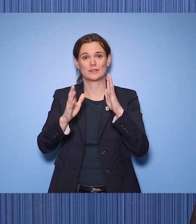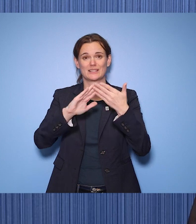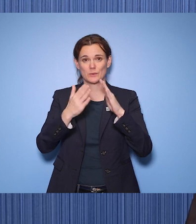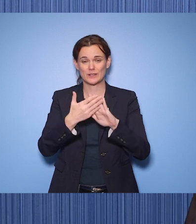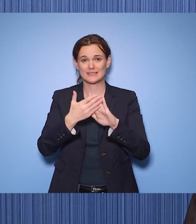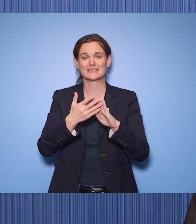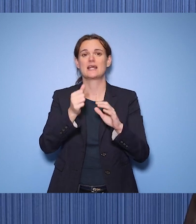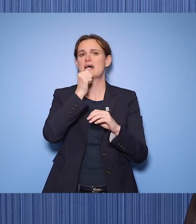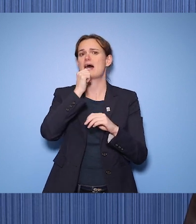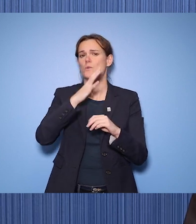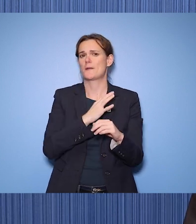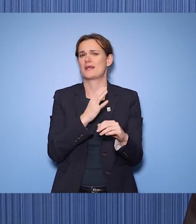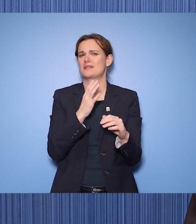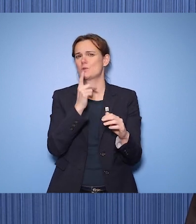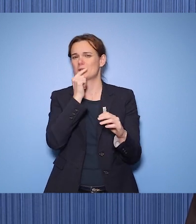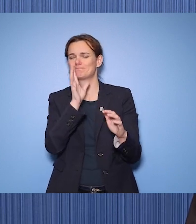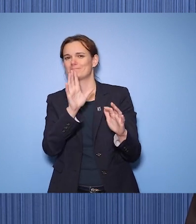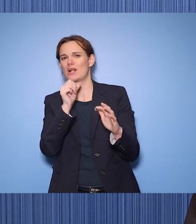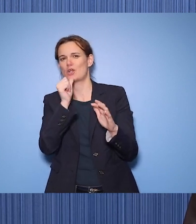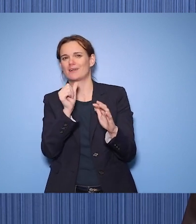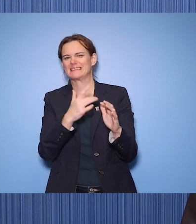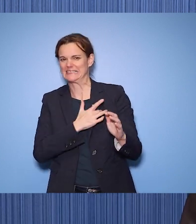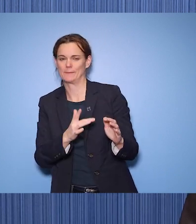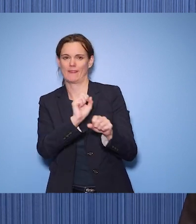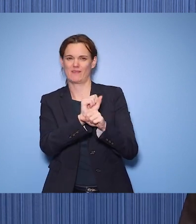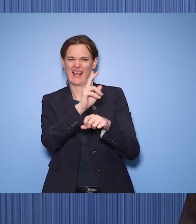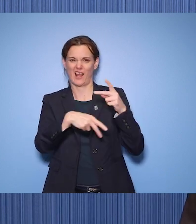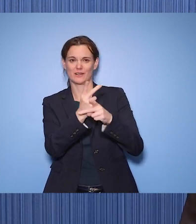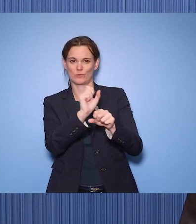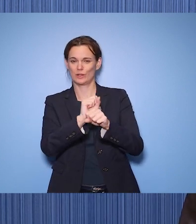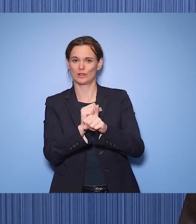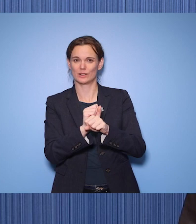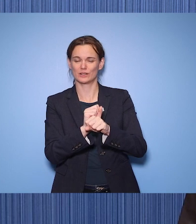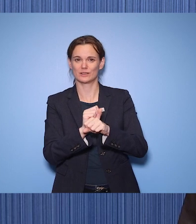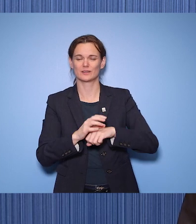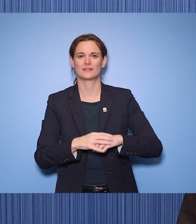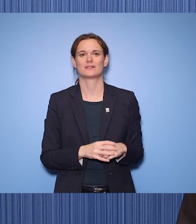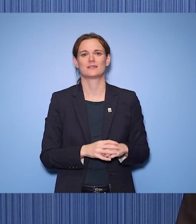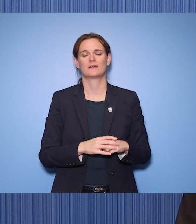nontraditional roles. It's fantastic to partner with a school with the same core values